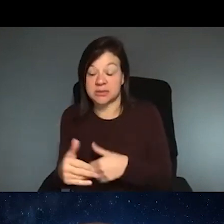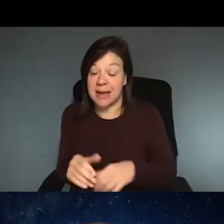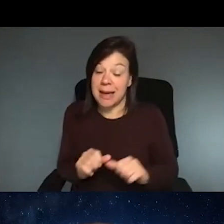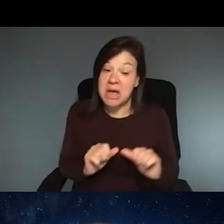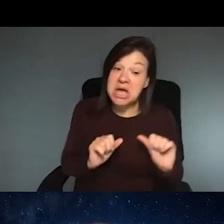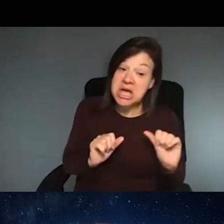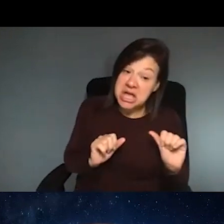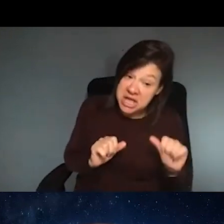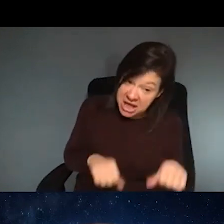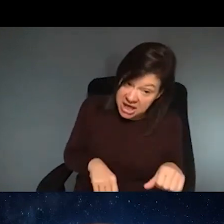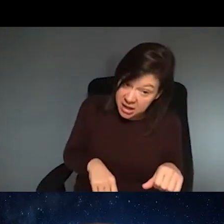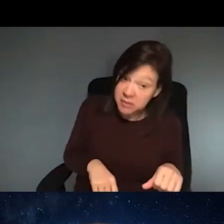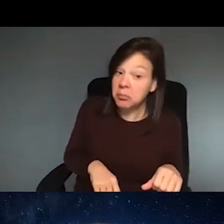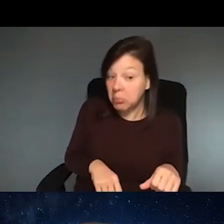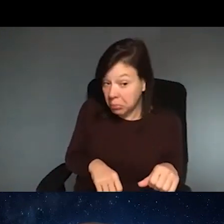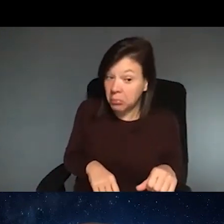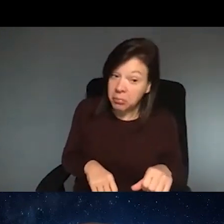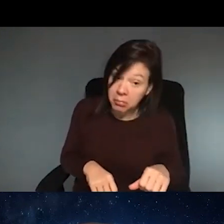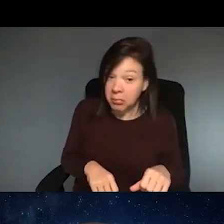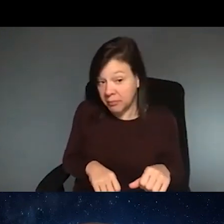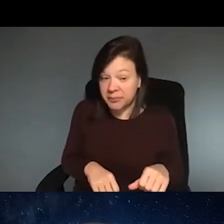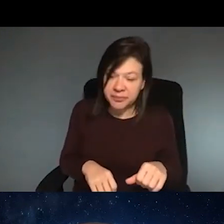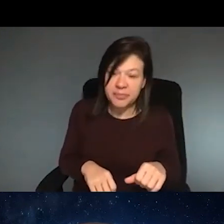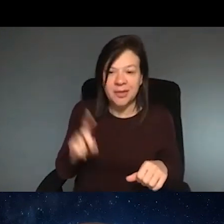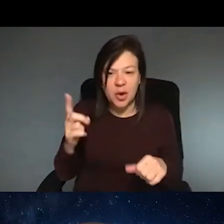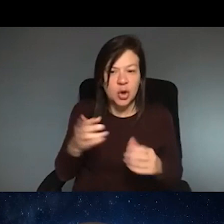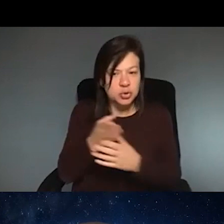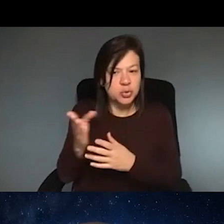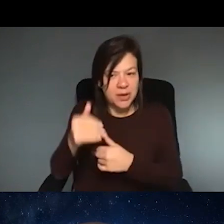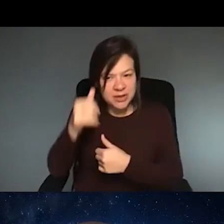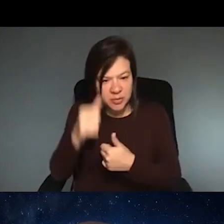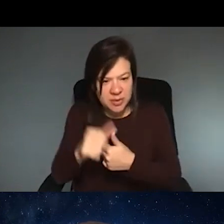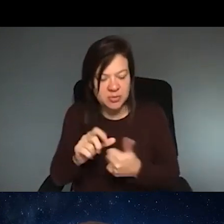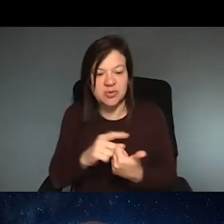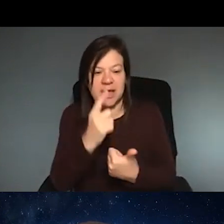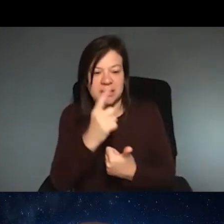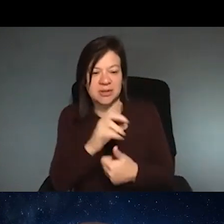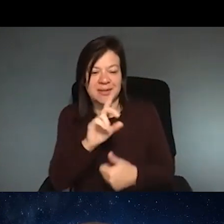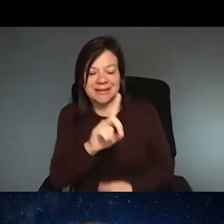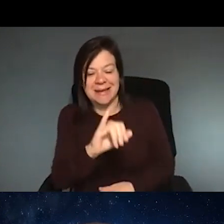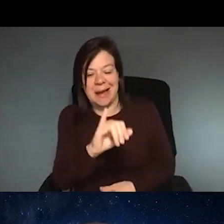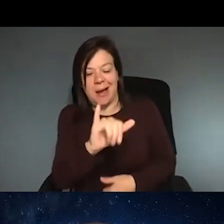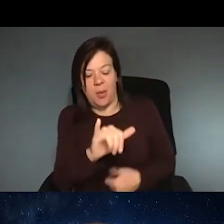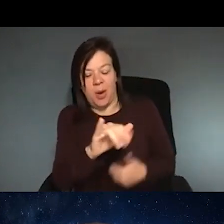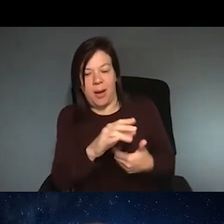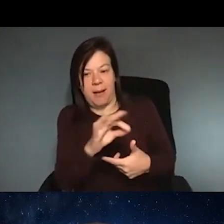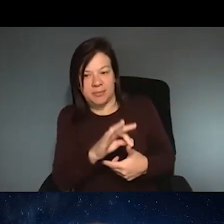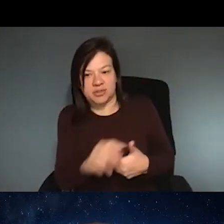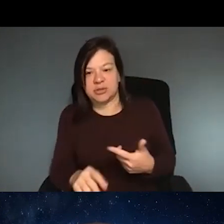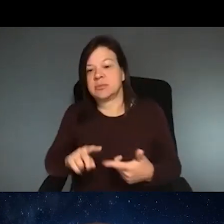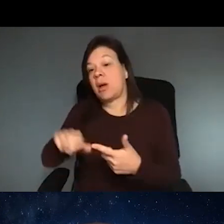WHEN I STARTED ANSWERING THIS QUESTION I SAID THERE ARE TWO OPTIONS ABOUT THIS.